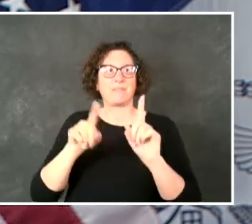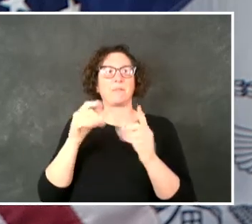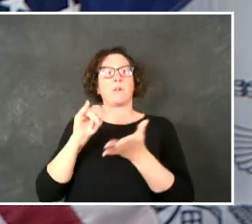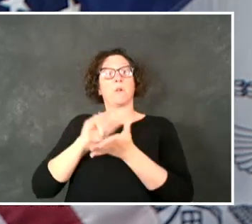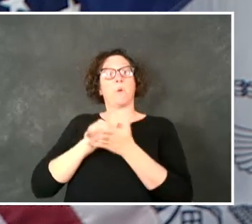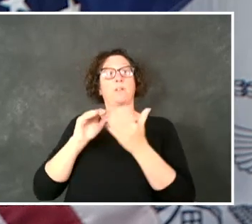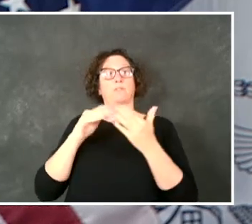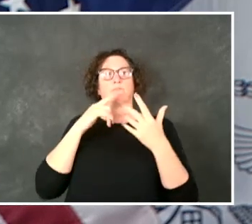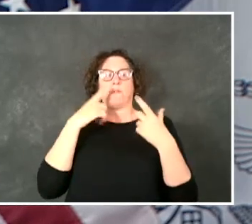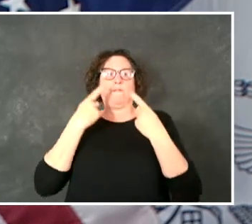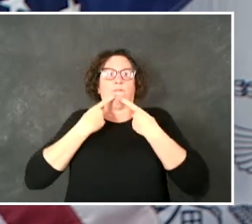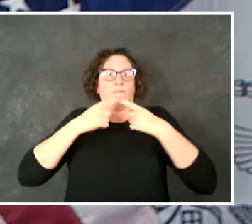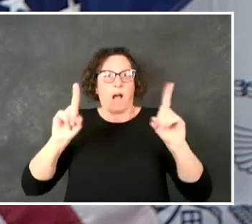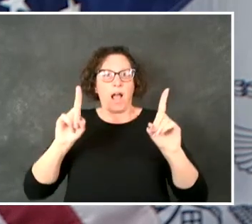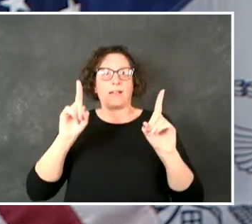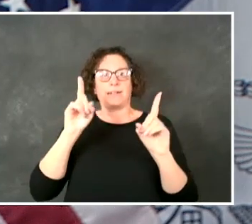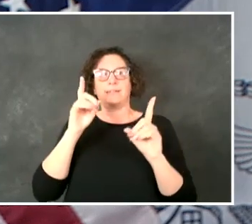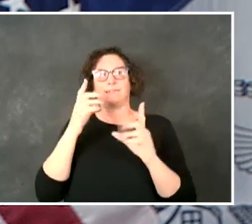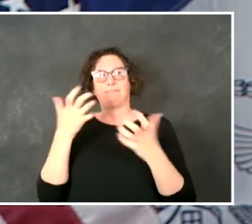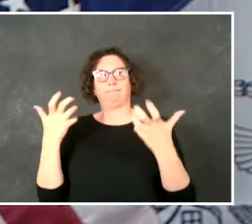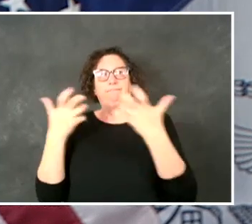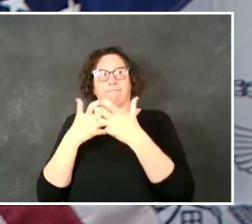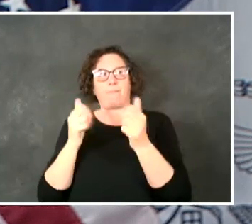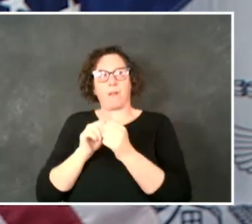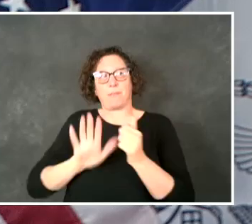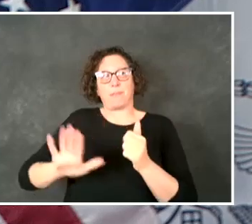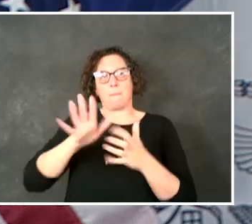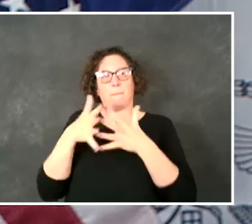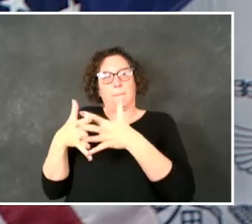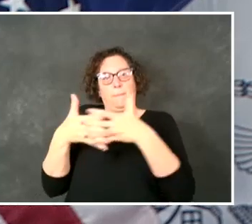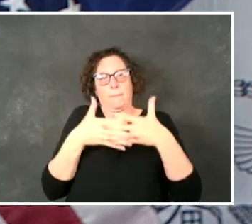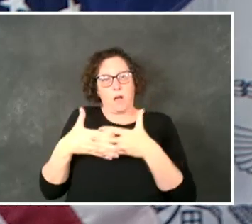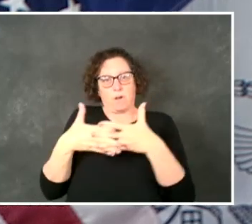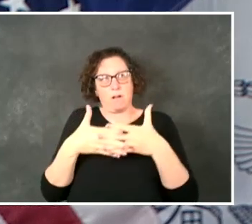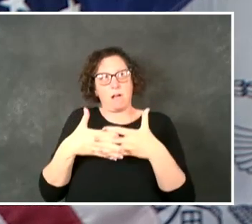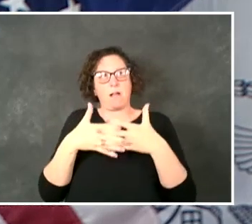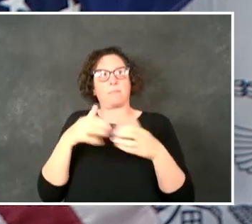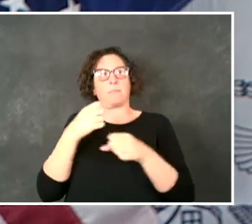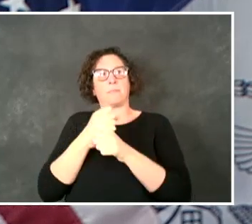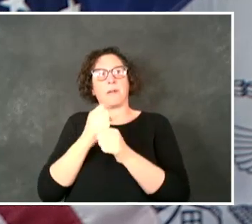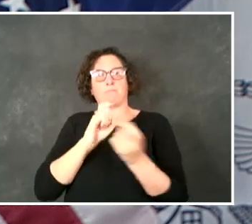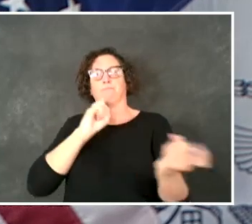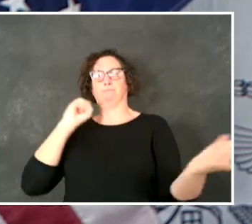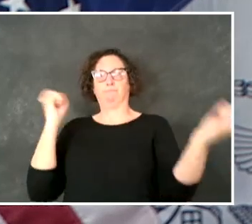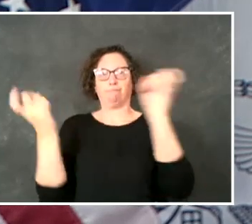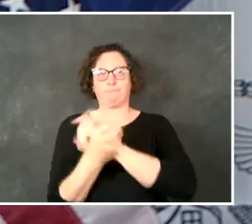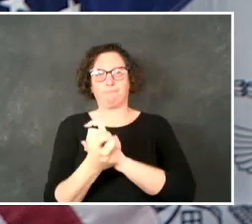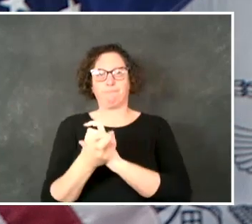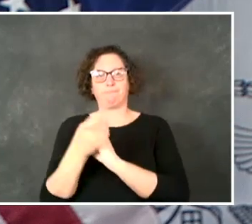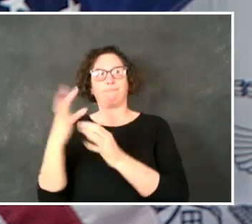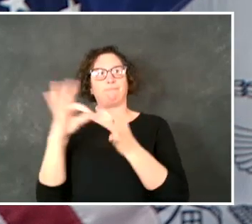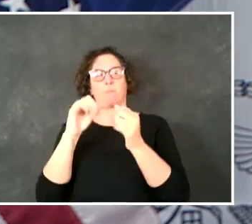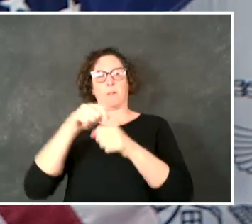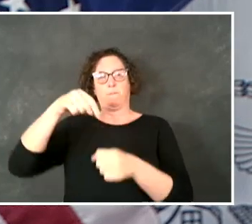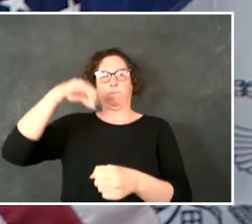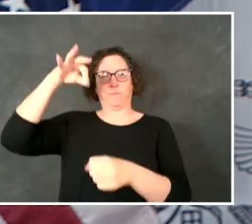LOT OF US HAVE BEEN ITWAING FOR FOR DECADES, BUT NEW ORYK STATE NFIAL LYCAGHUT PU WITH THE REST OF AMERICA IN TERMS